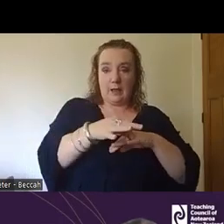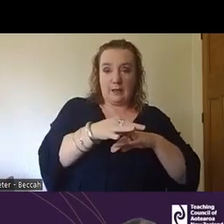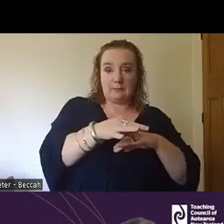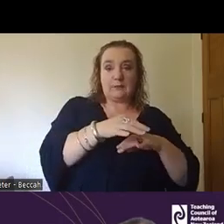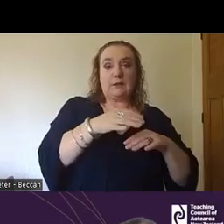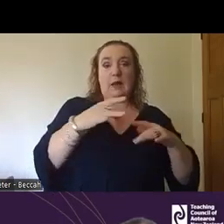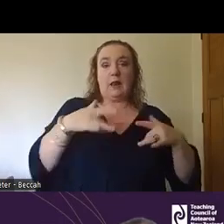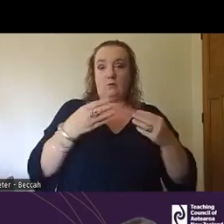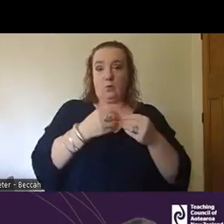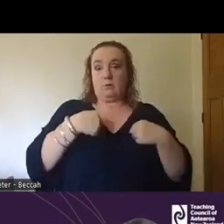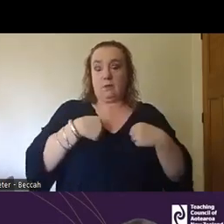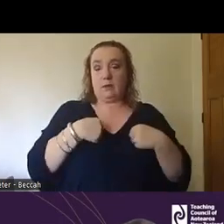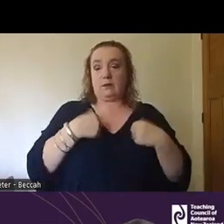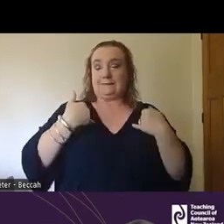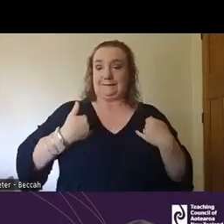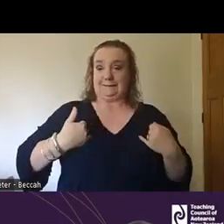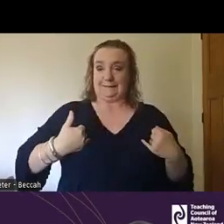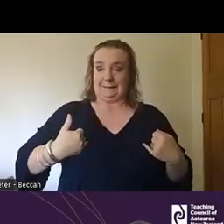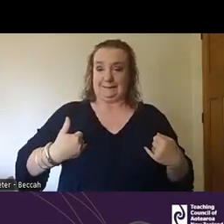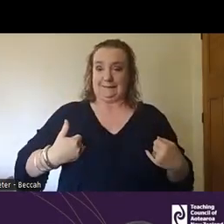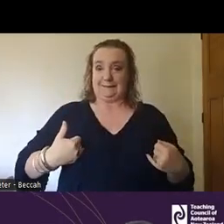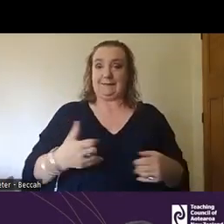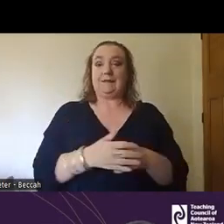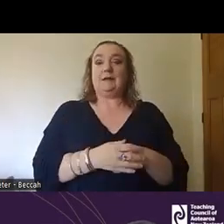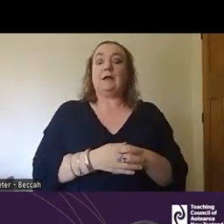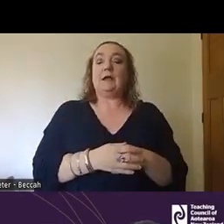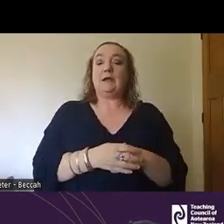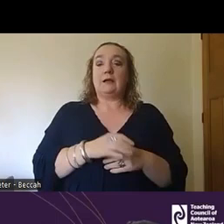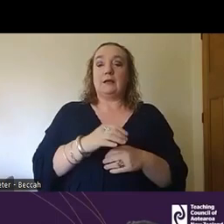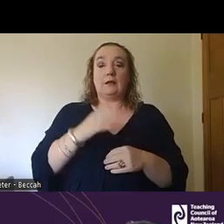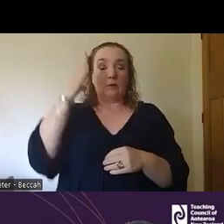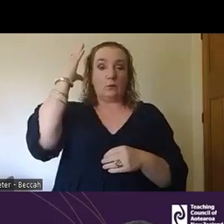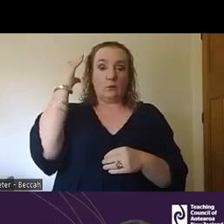after a chronic illness left her with only 10% hearing in one ear,